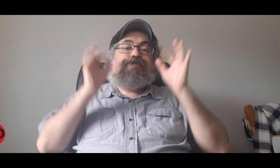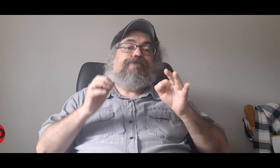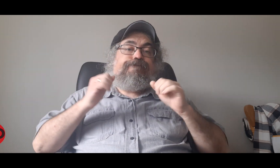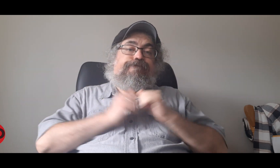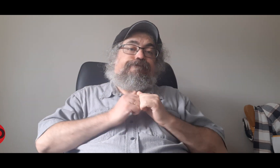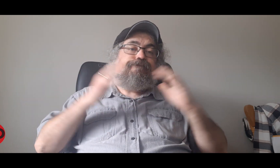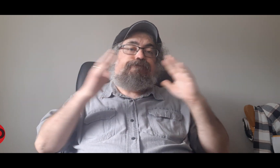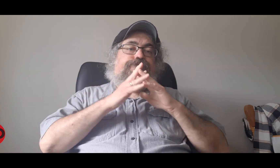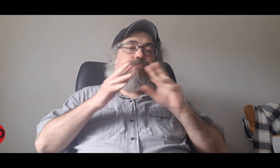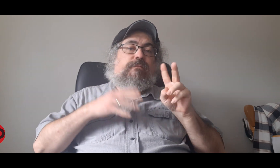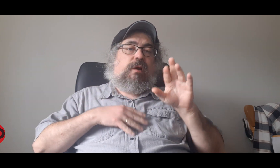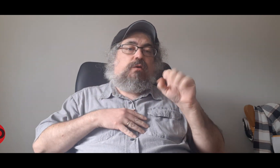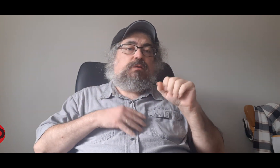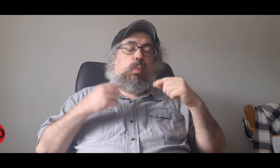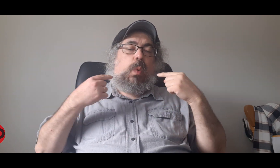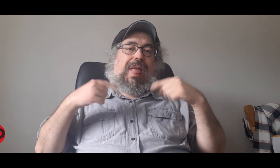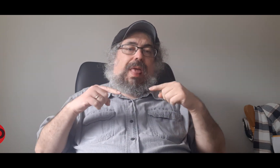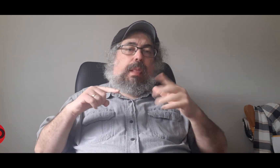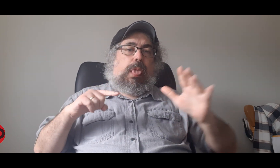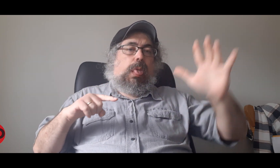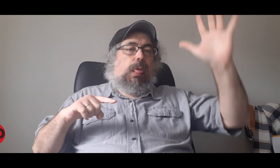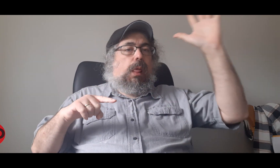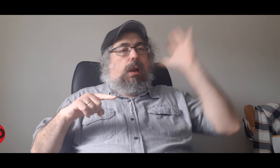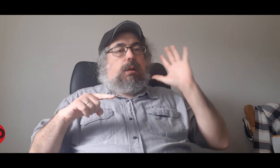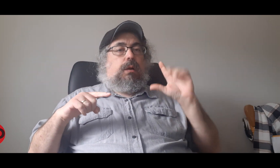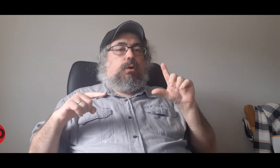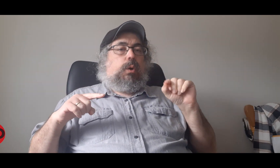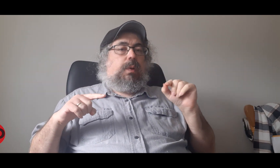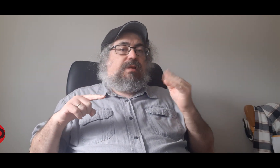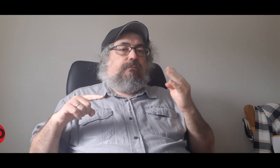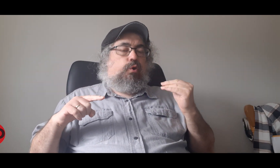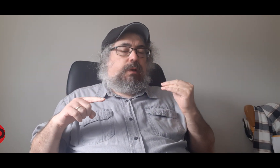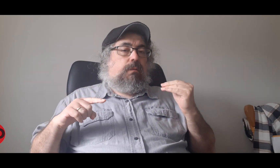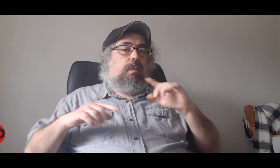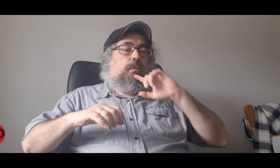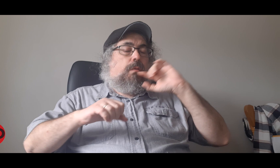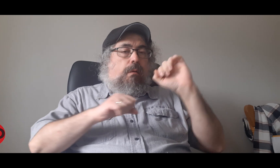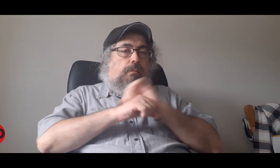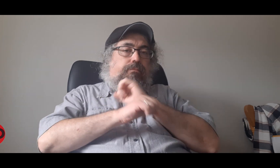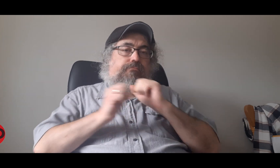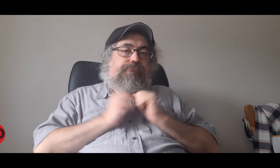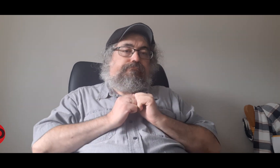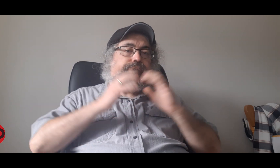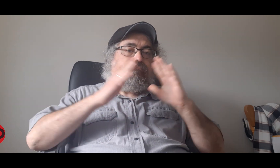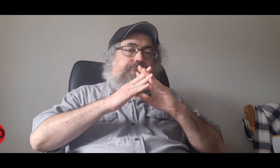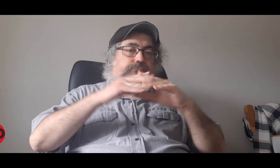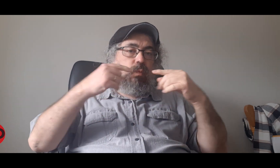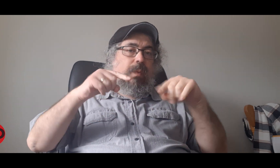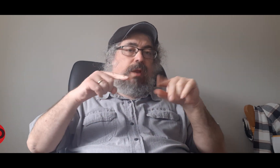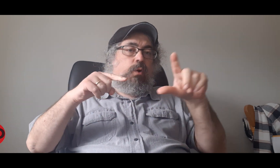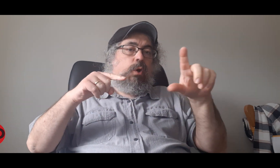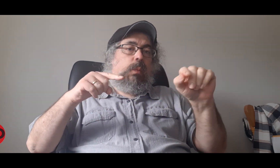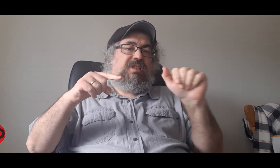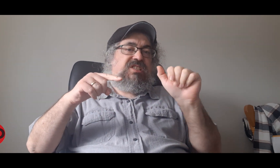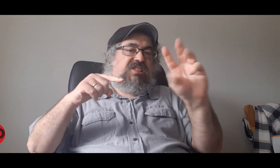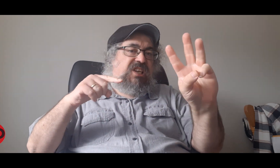It was supposed to be reviewed in 2019 but the review finally started